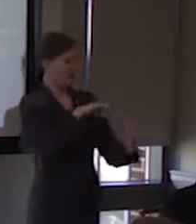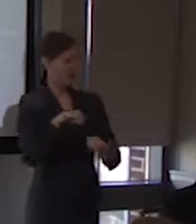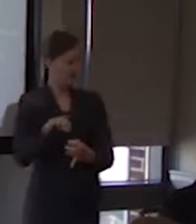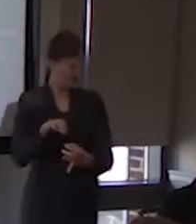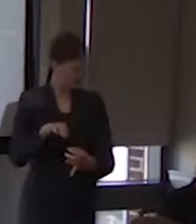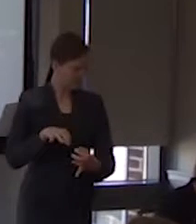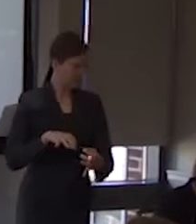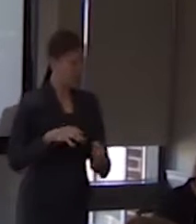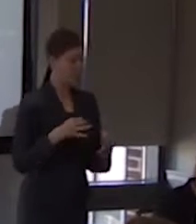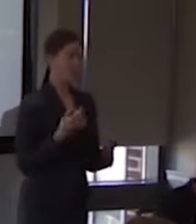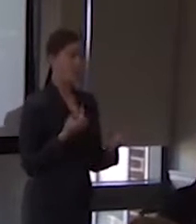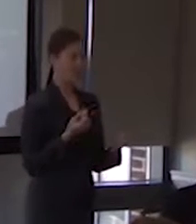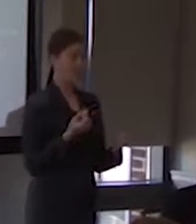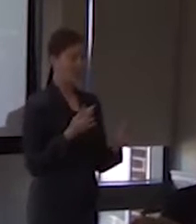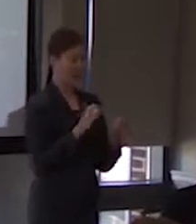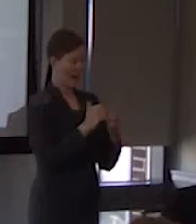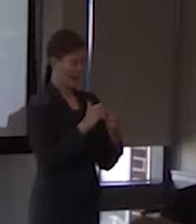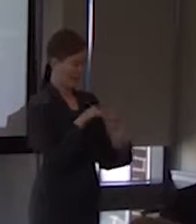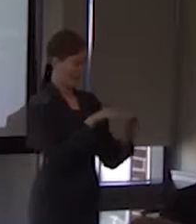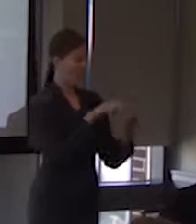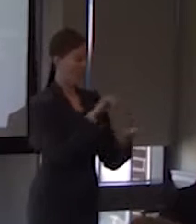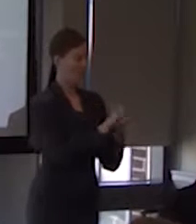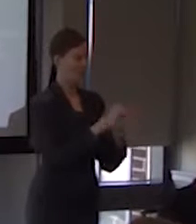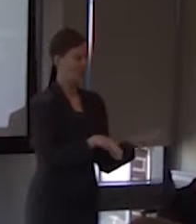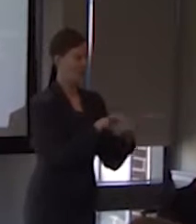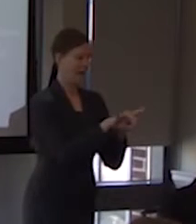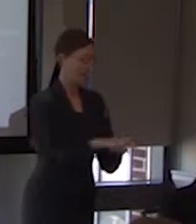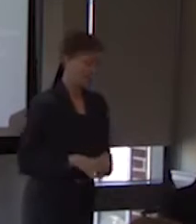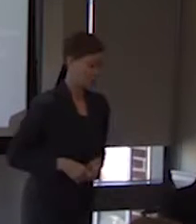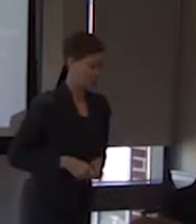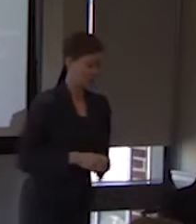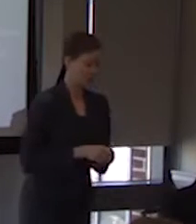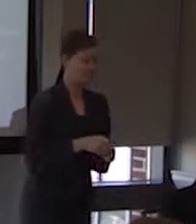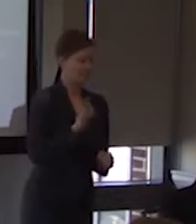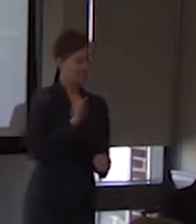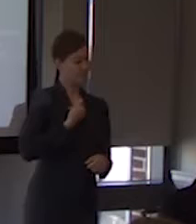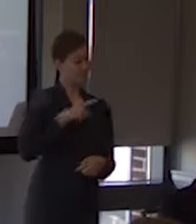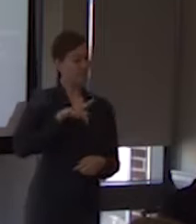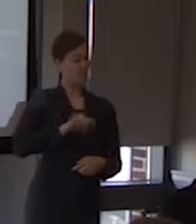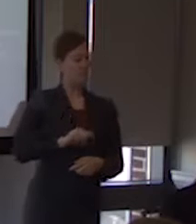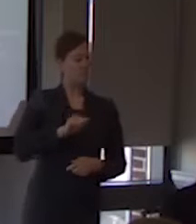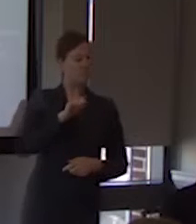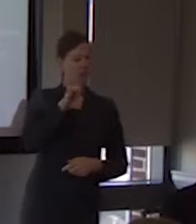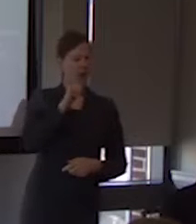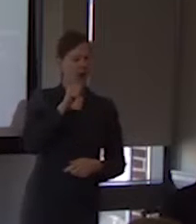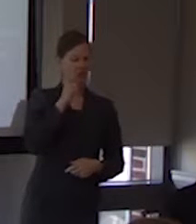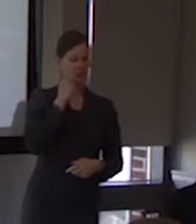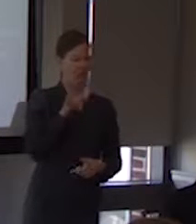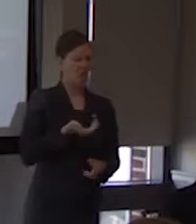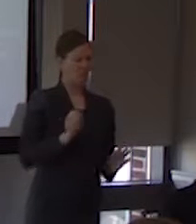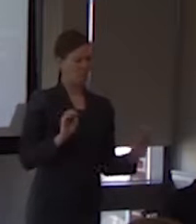It's what we do with that, that's what matters. Being disabled isn't something to shame, it's something to embrace.